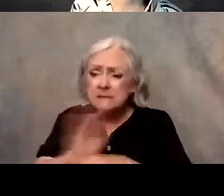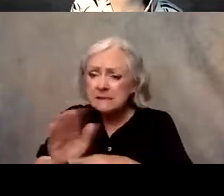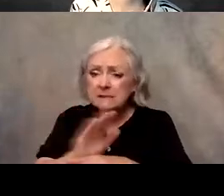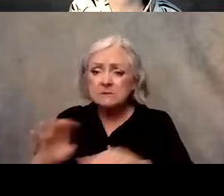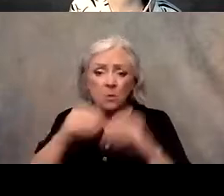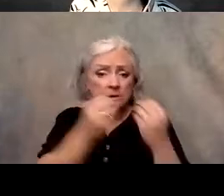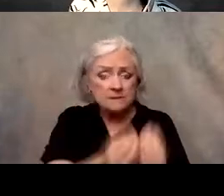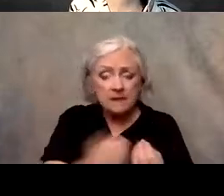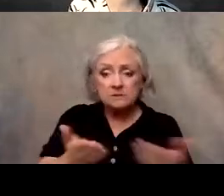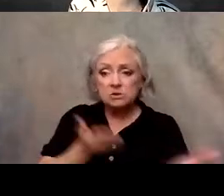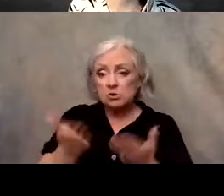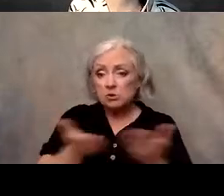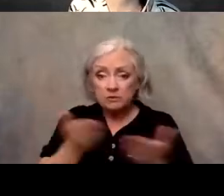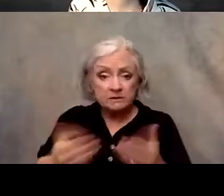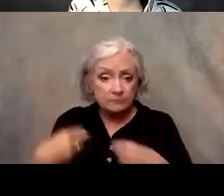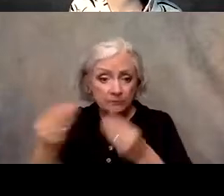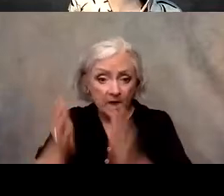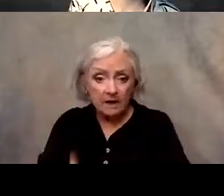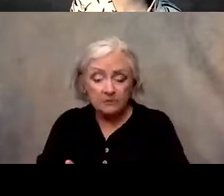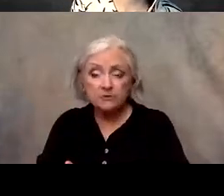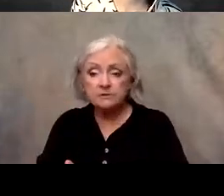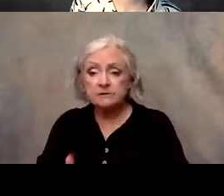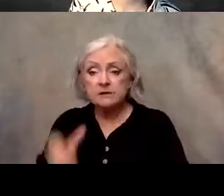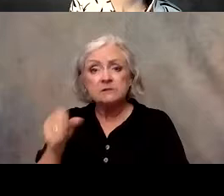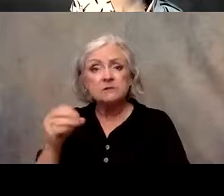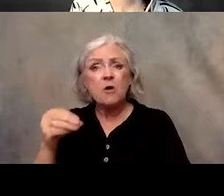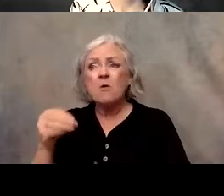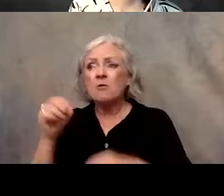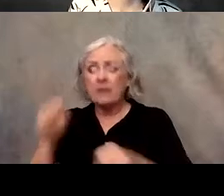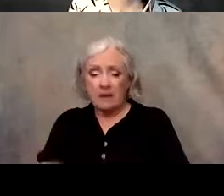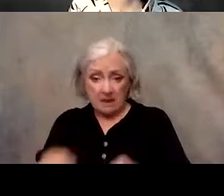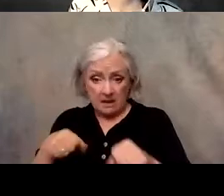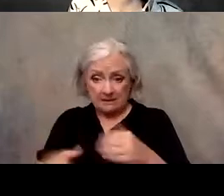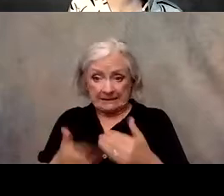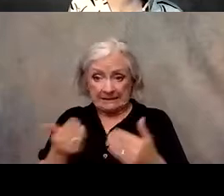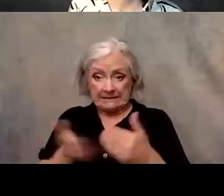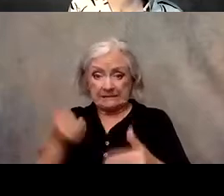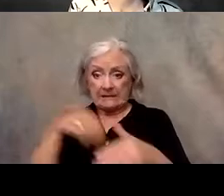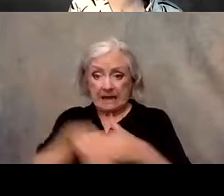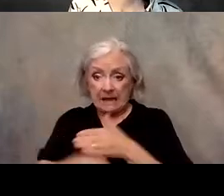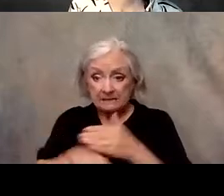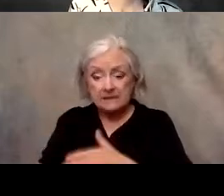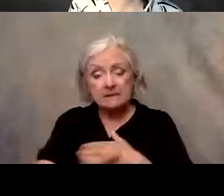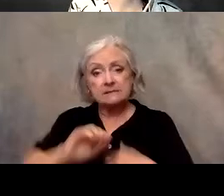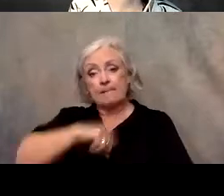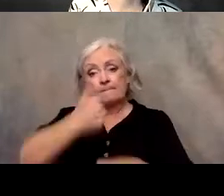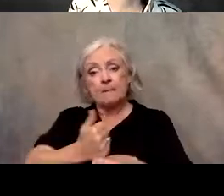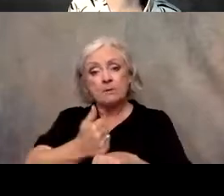providers where they can more easily access services and build brand loyalty.